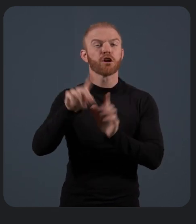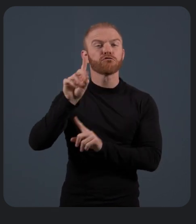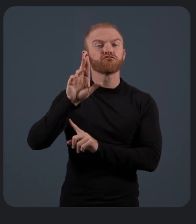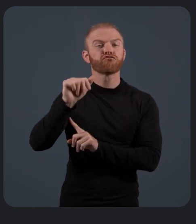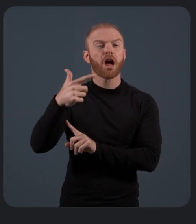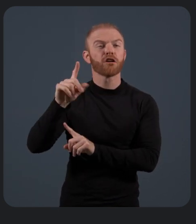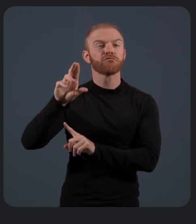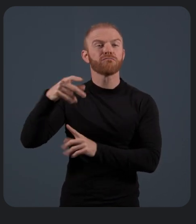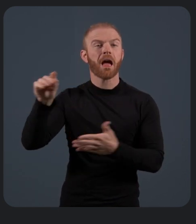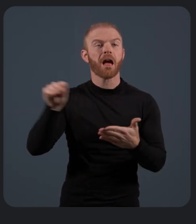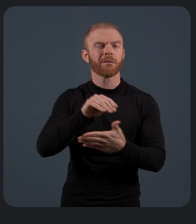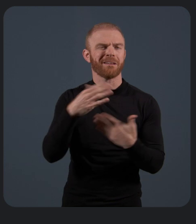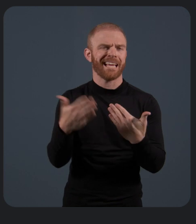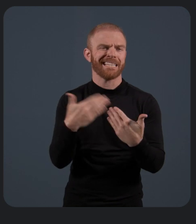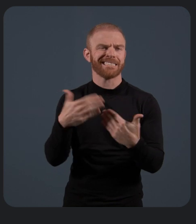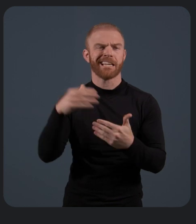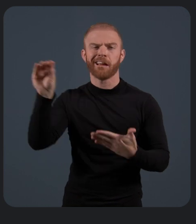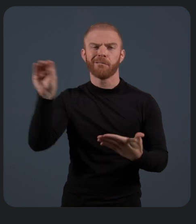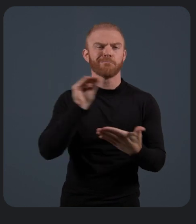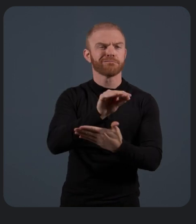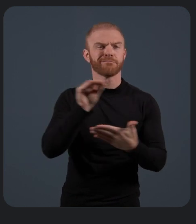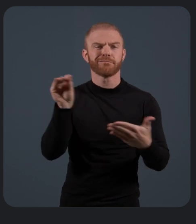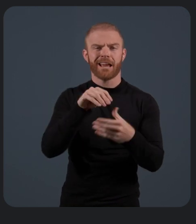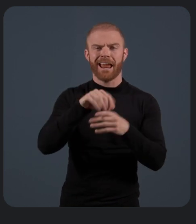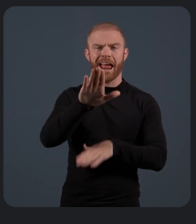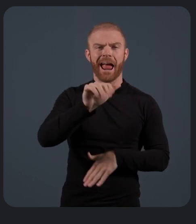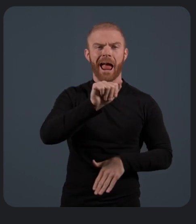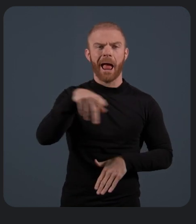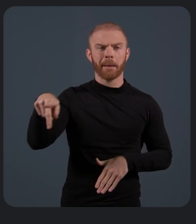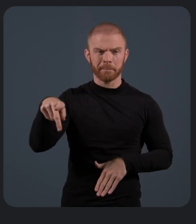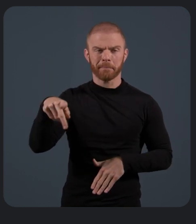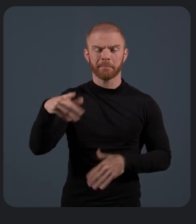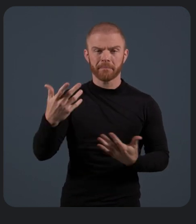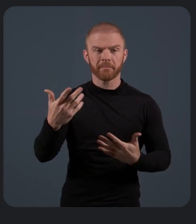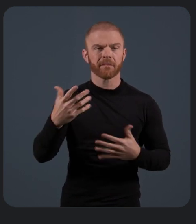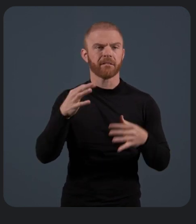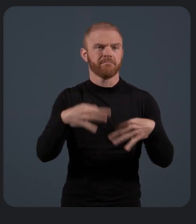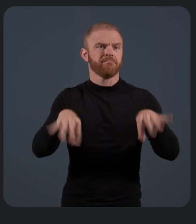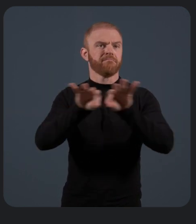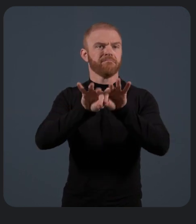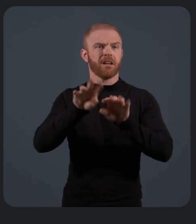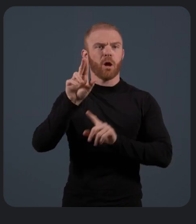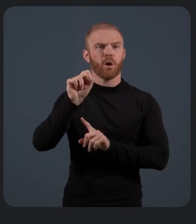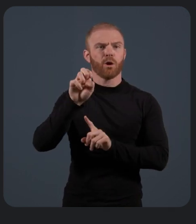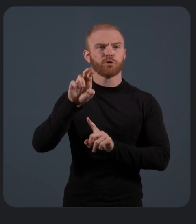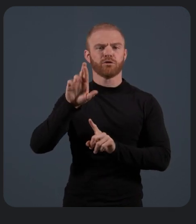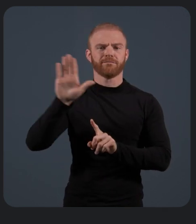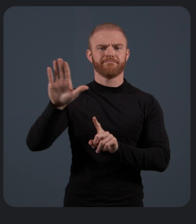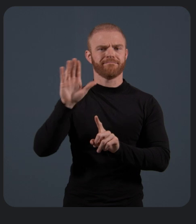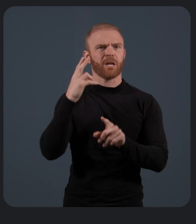it simple to add drag-and-drop features to your application, a key scenario as users leverage multitasking.